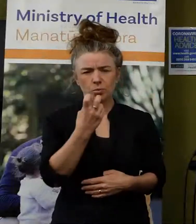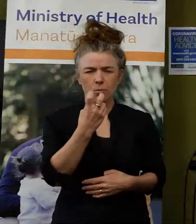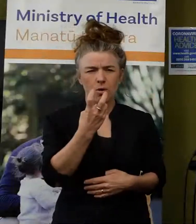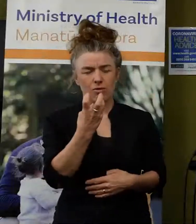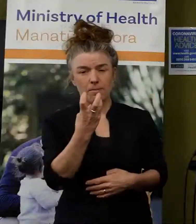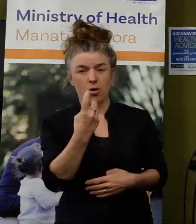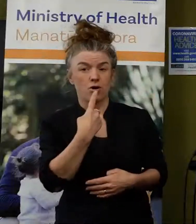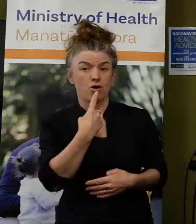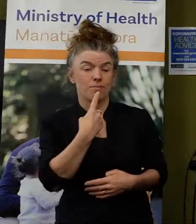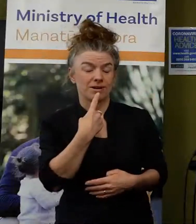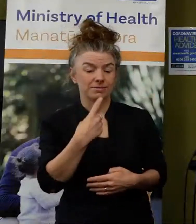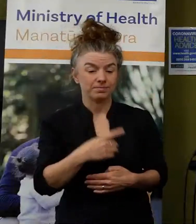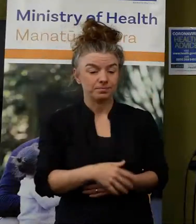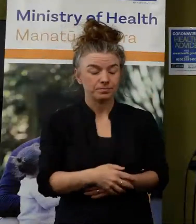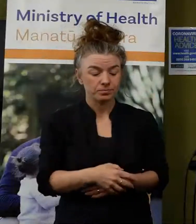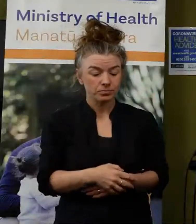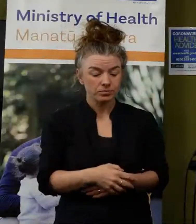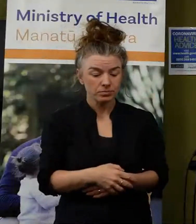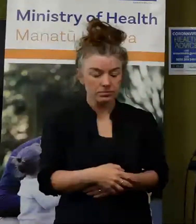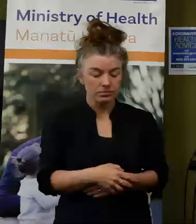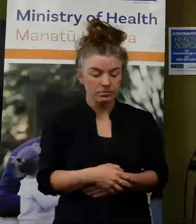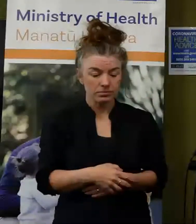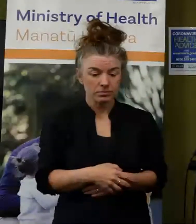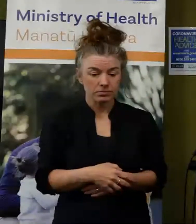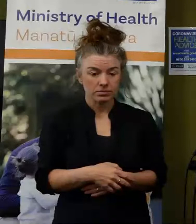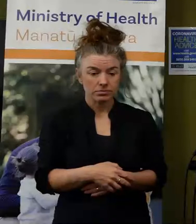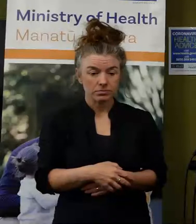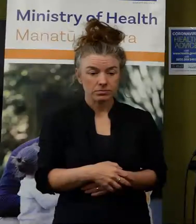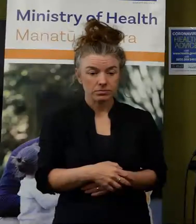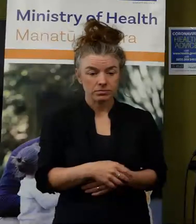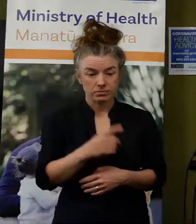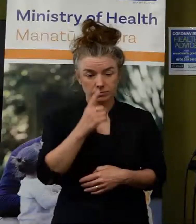By today-- so till midnight on the 19th of February,